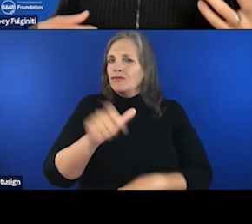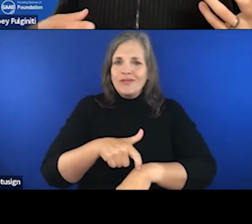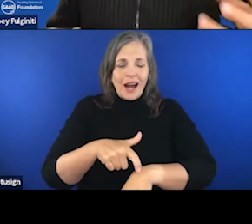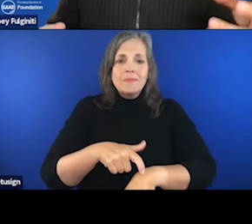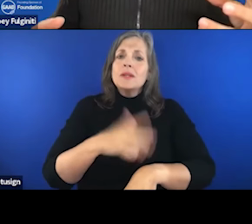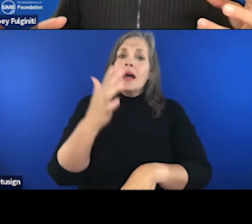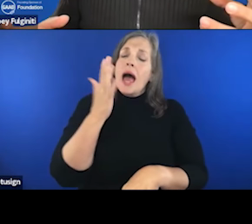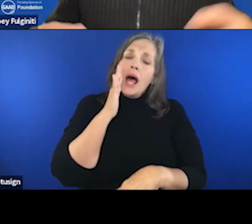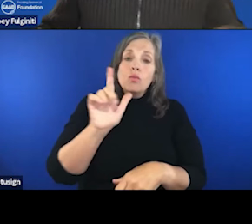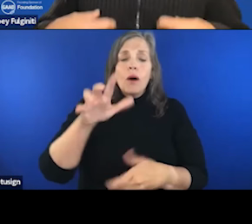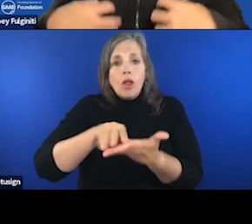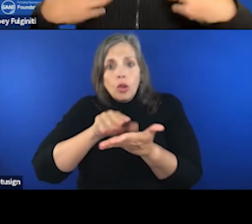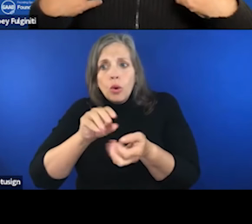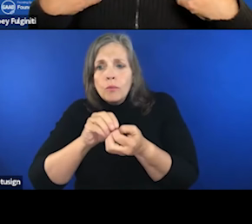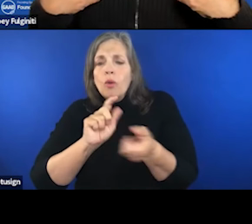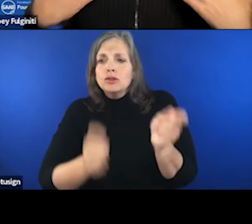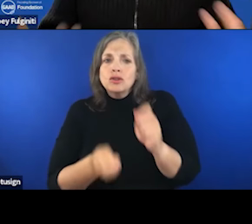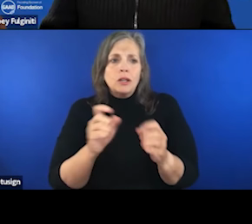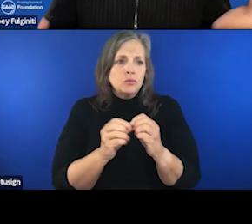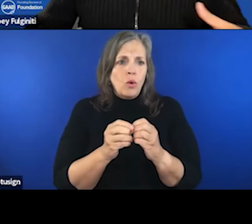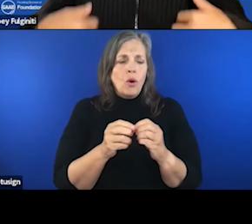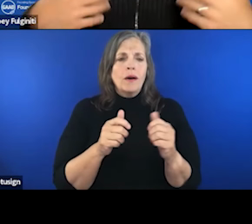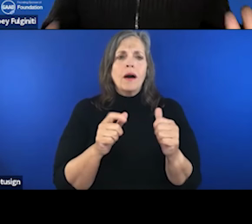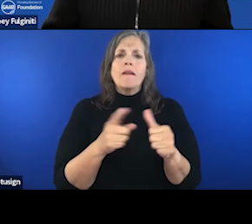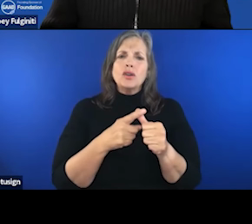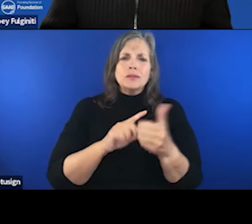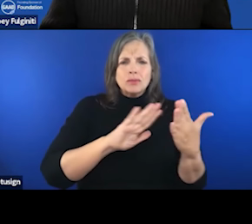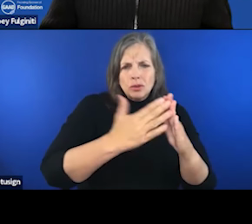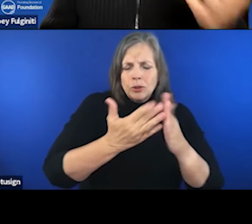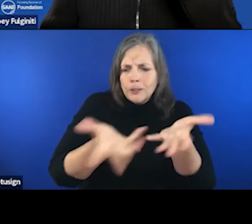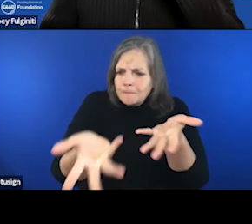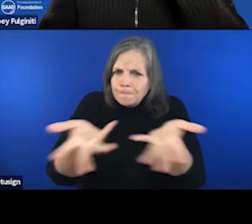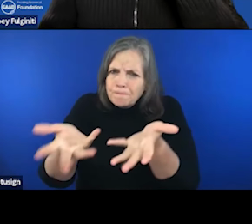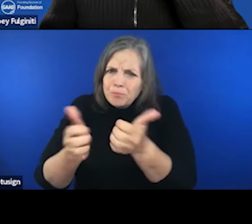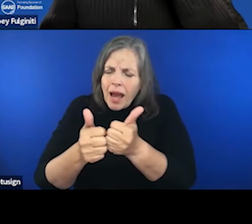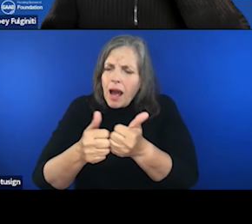and finding out how I can explain it to myself so I can sell it to my team so the way I see